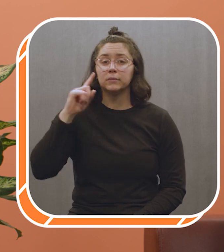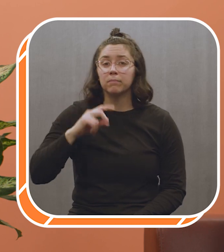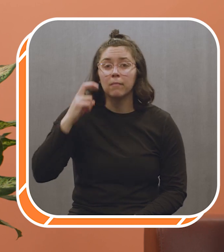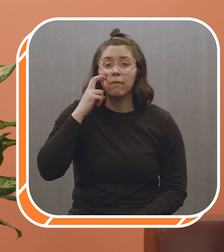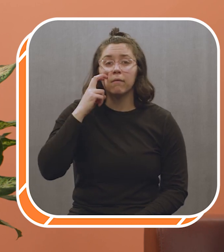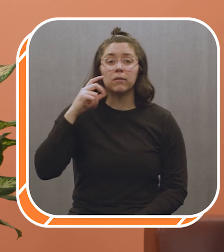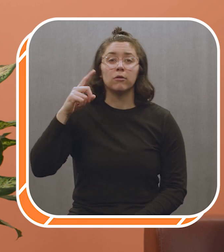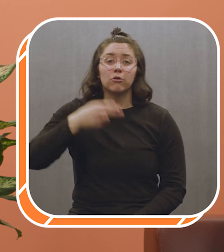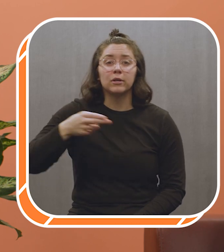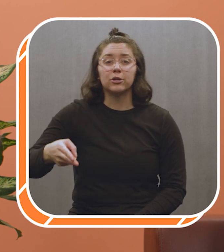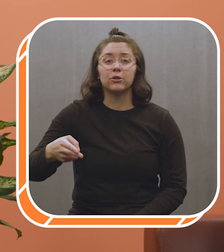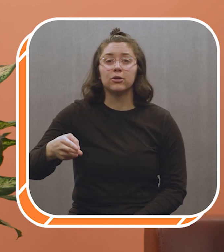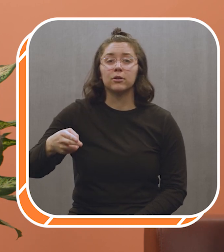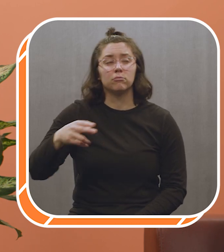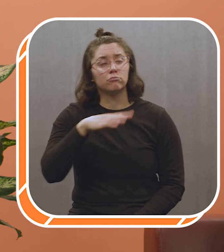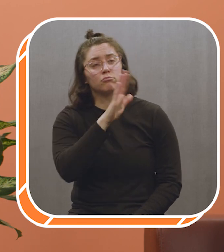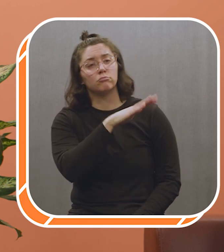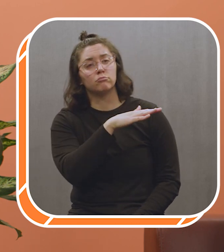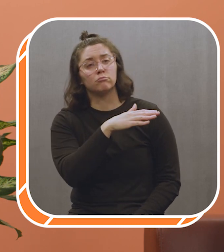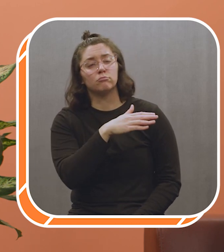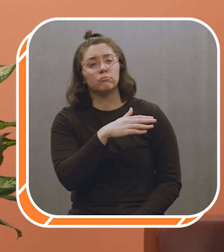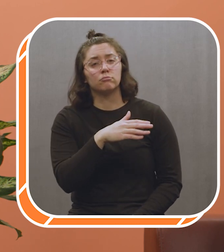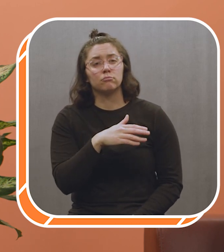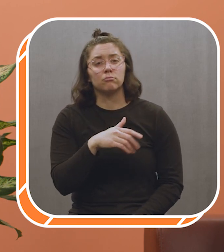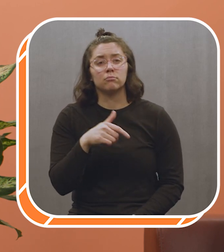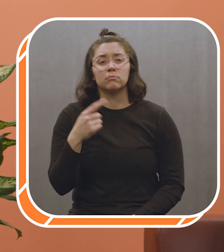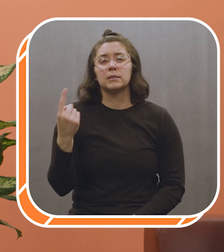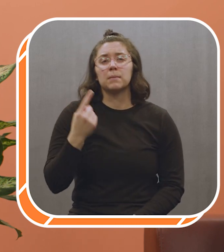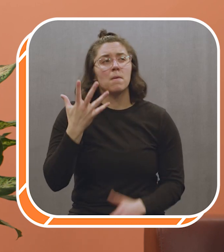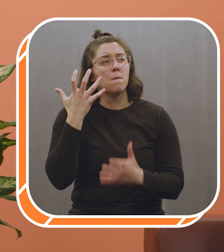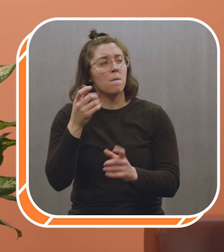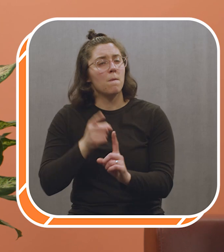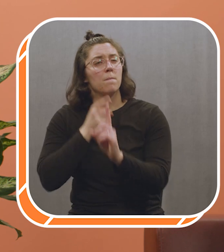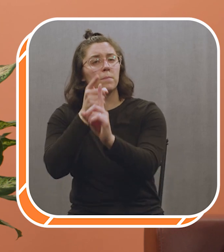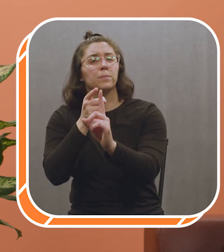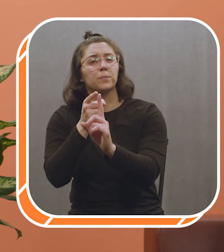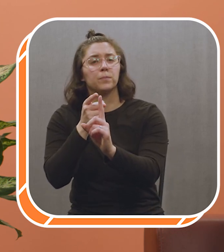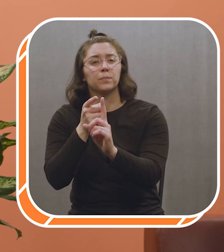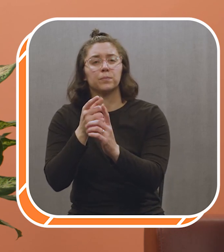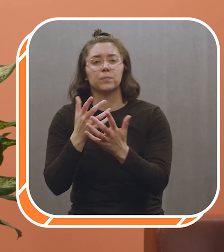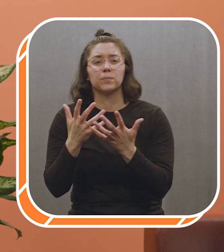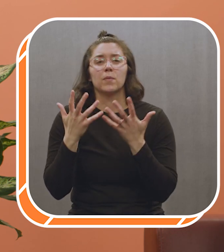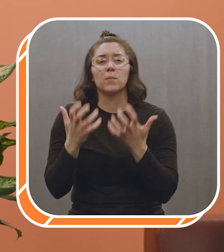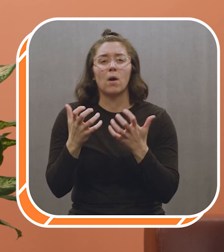Hard of Hearing, you know, and said, "There's this thing that I want to do," or "I want to go in the STEM field,"